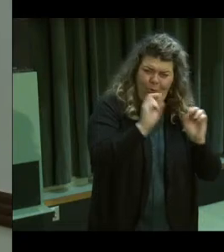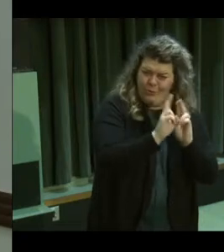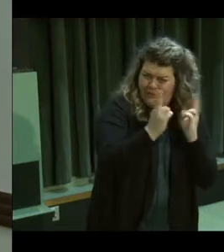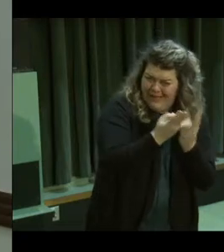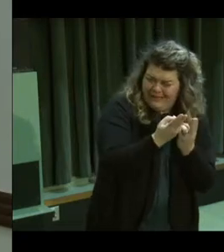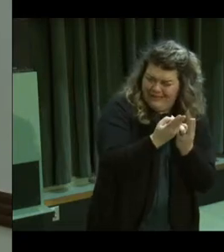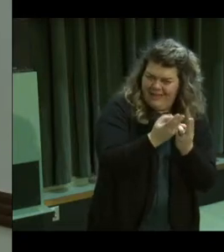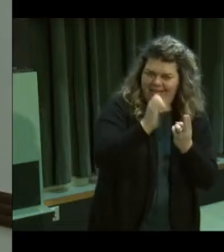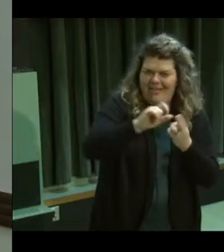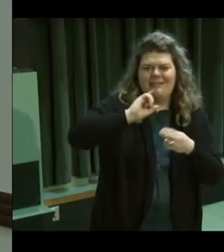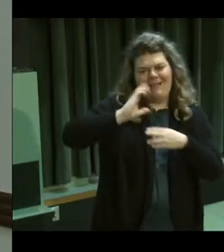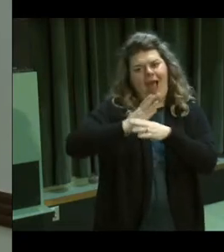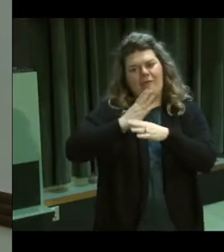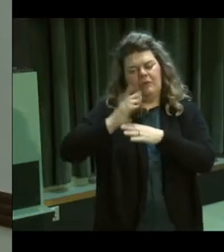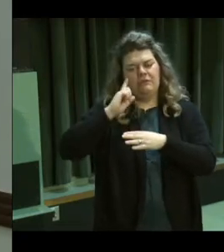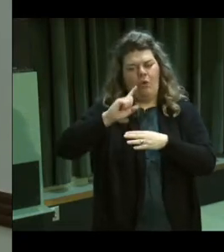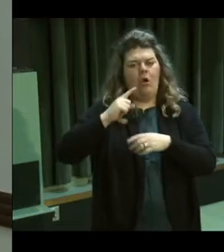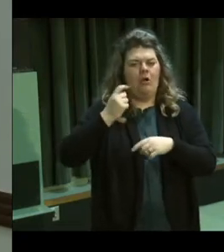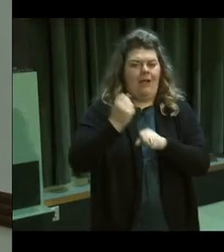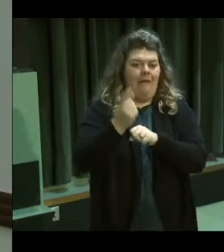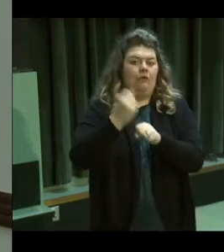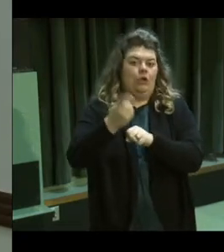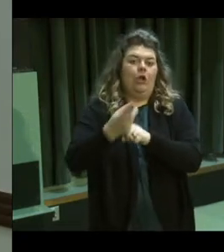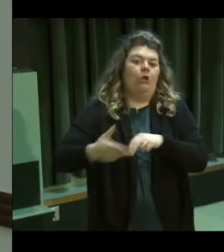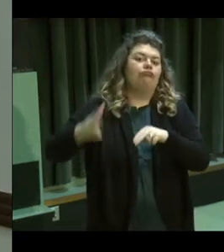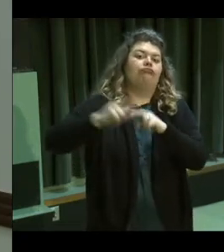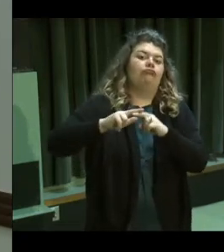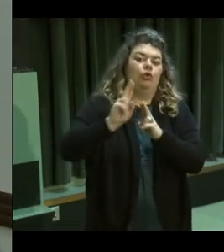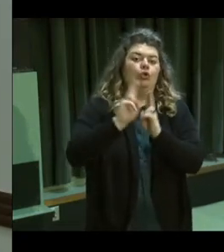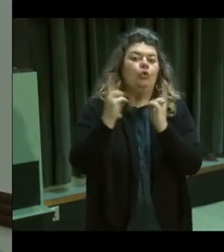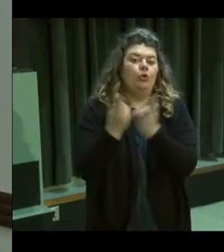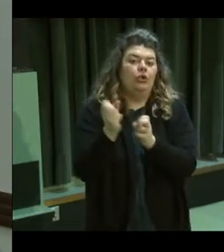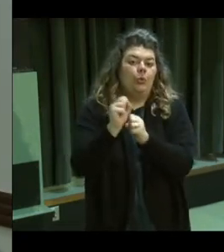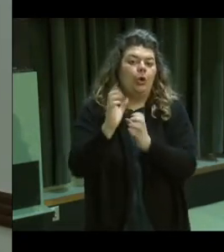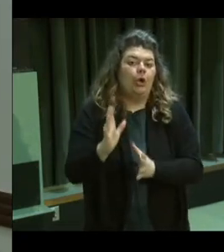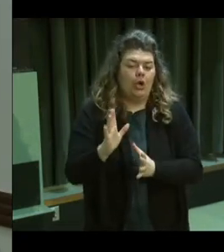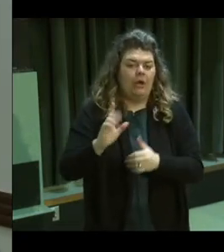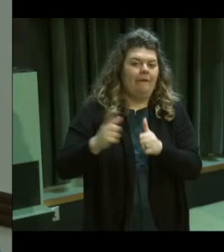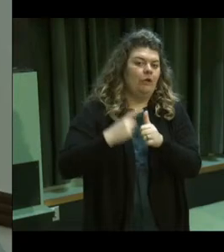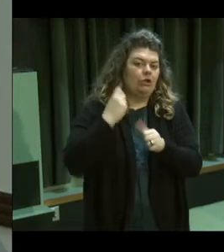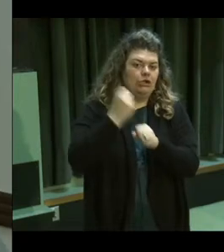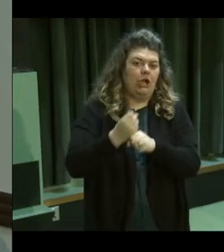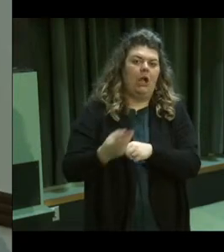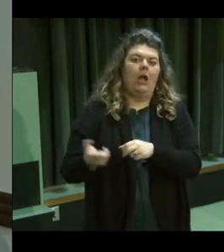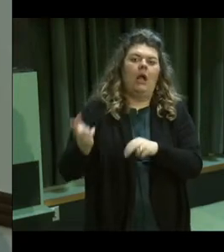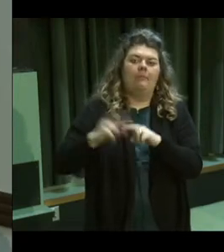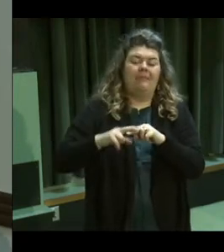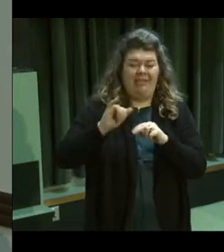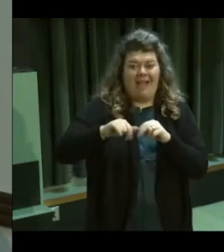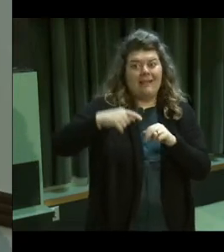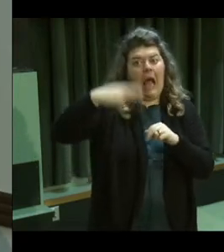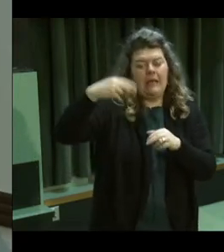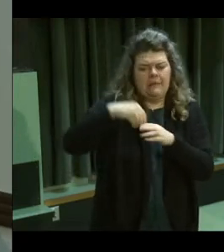always happen to nonunion people, but that was the average